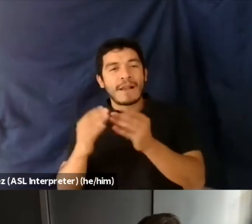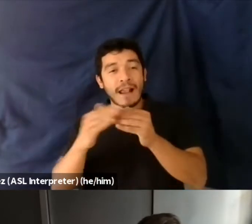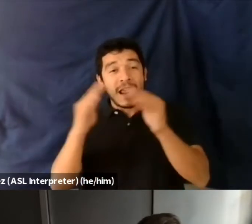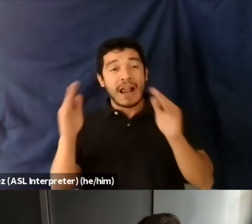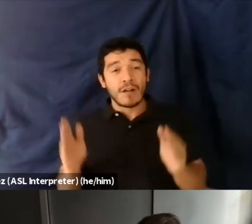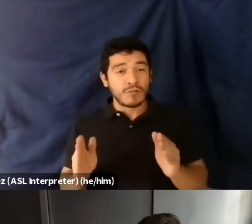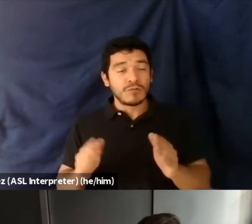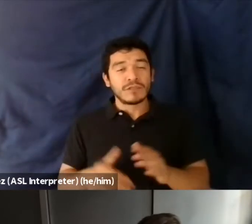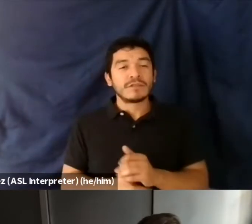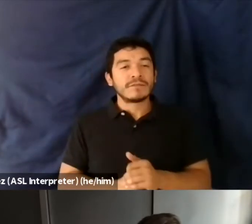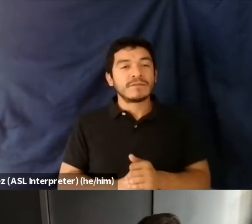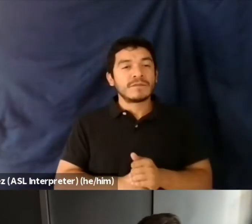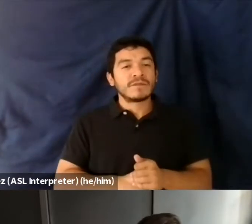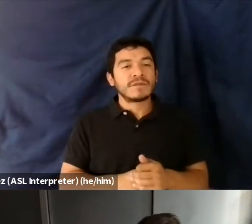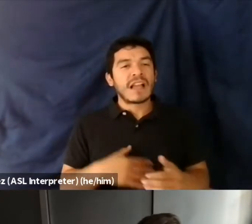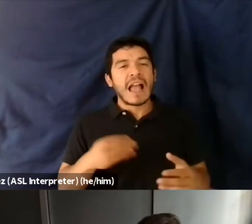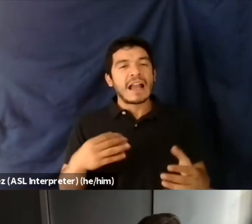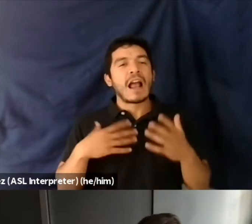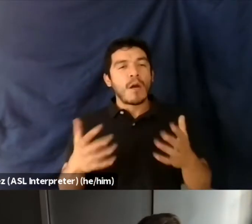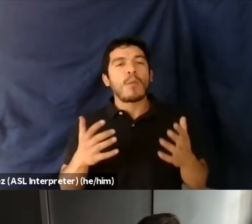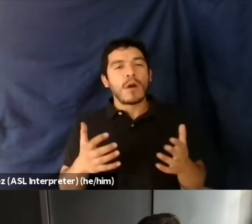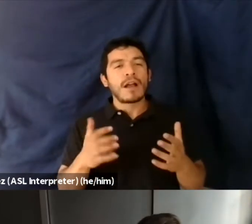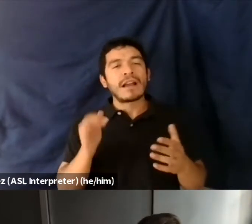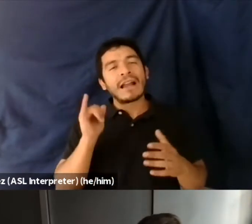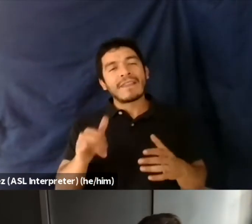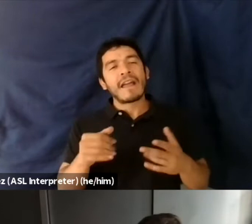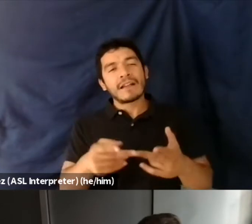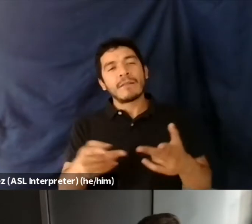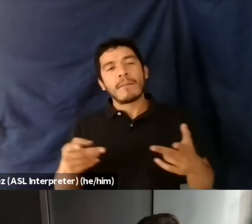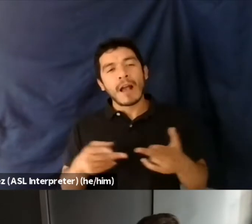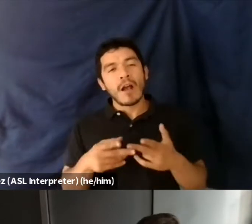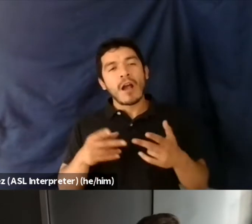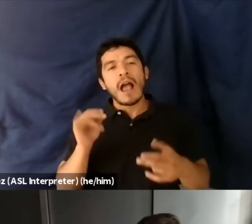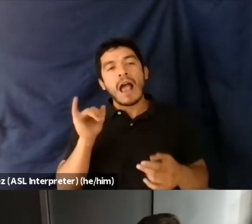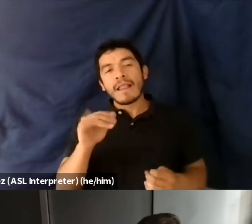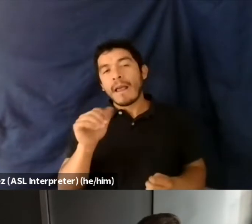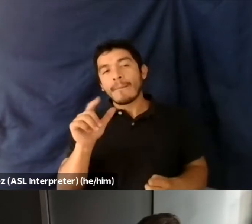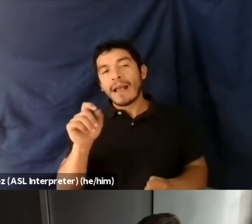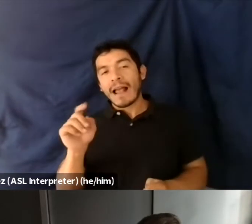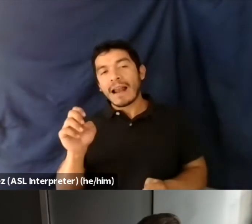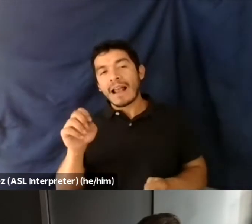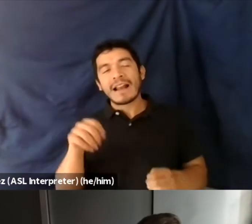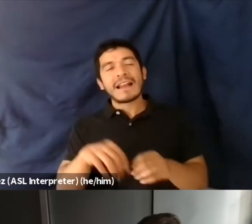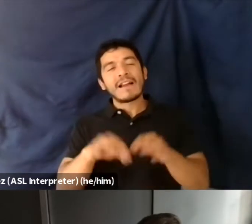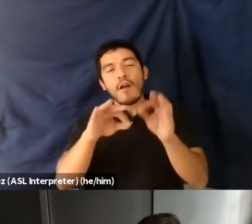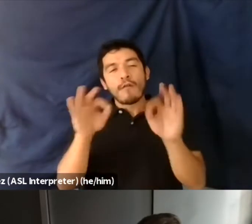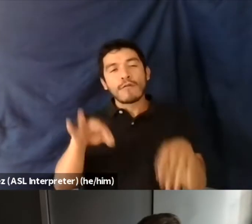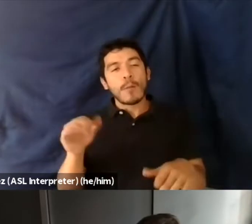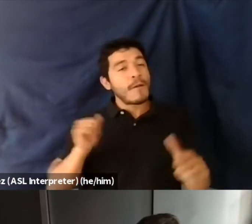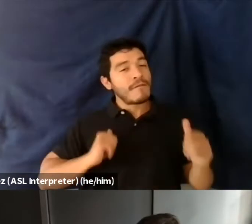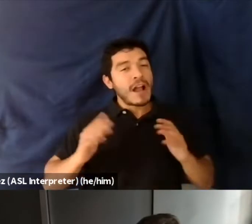And I just sort of like wanted a space and a pallet in the form of an actor to play out